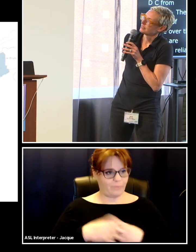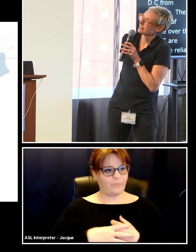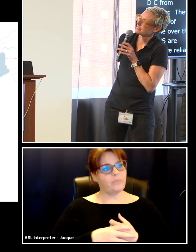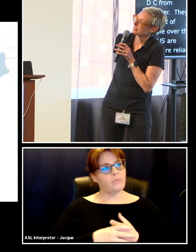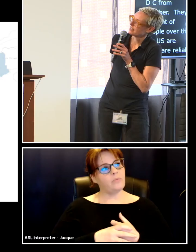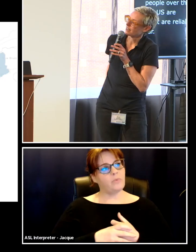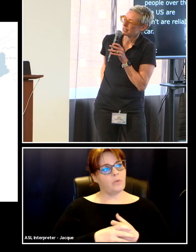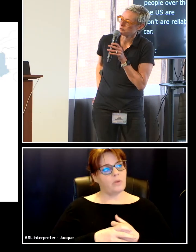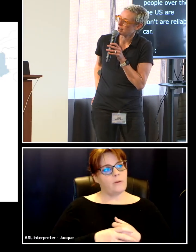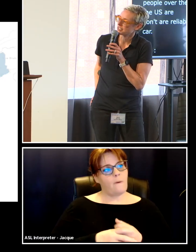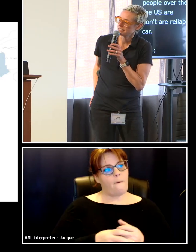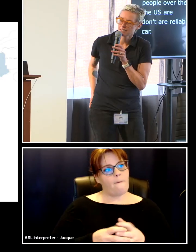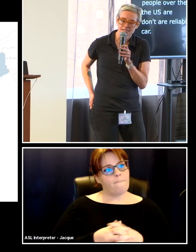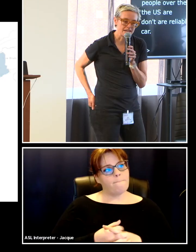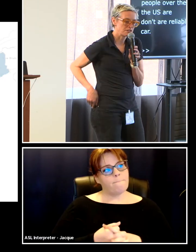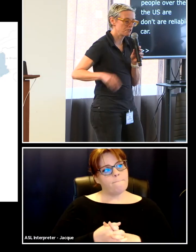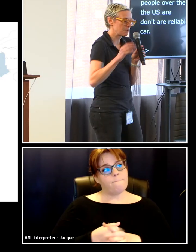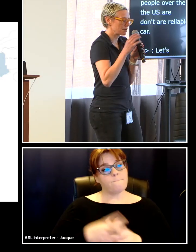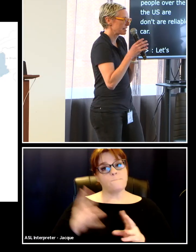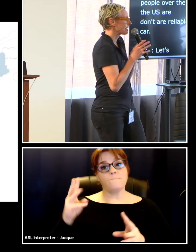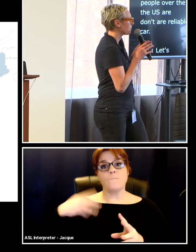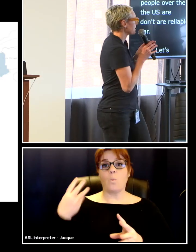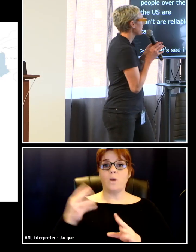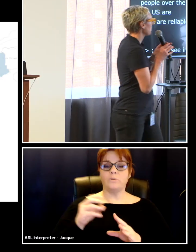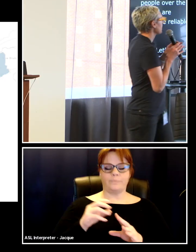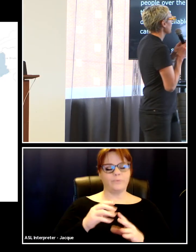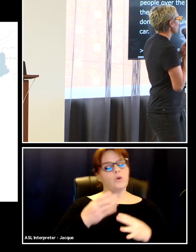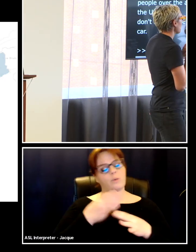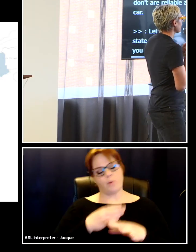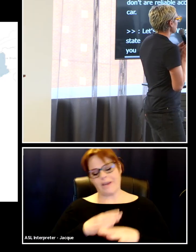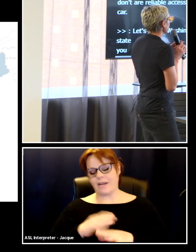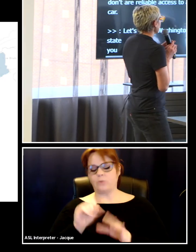let's see uh in Washington state. So you can break it down by state by state. In Washington state